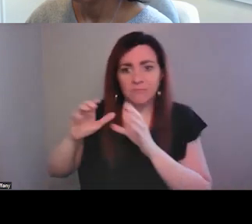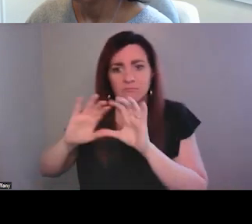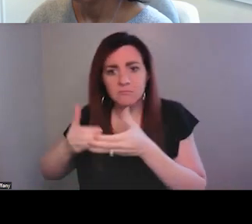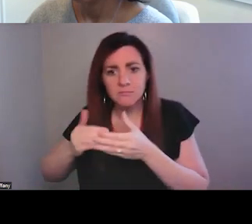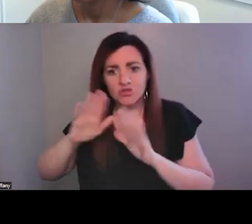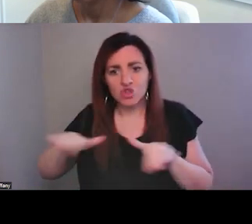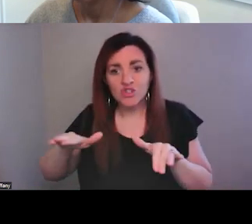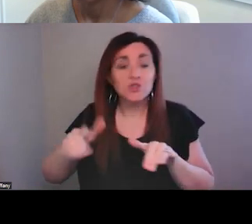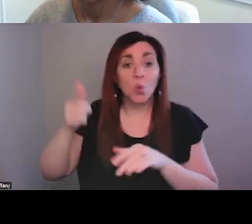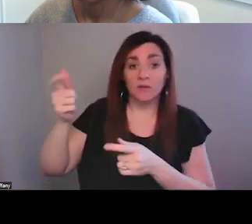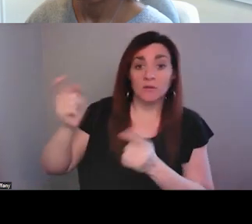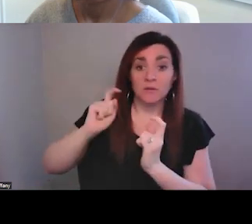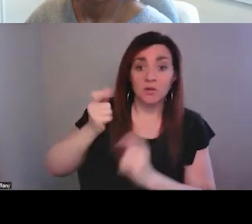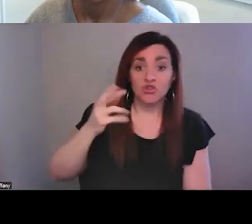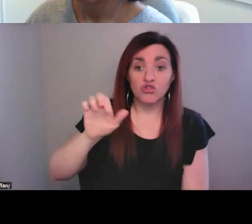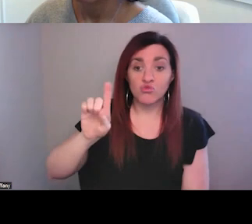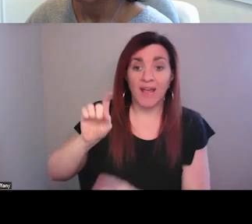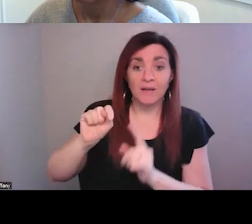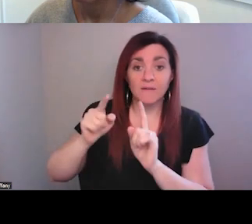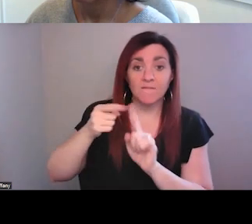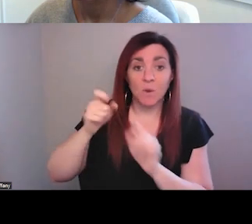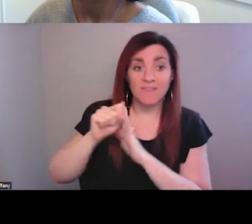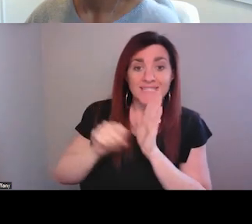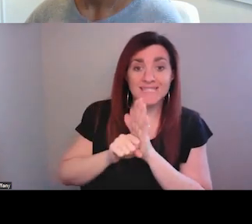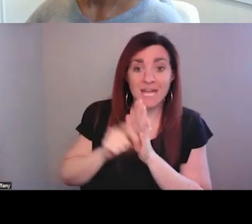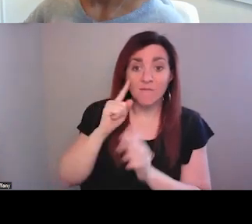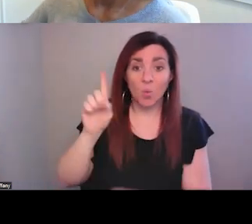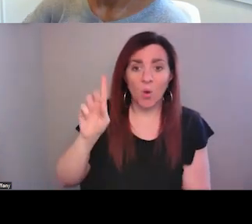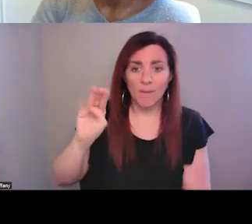DOLLARS, WHICH HELPED PURCHASE THE FACILITY. UNDERWENT A LOT OF